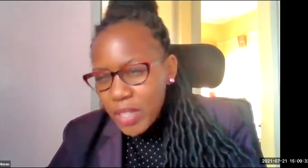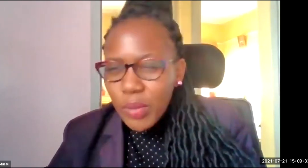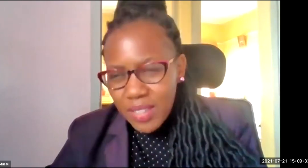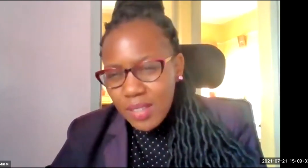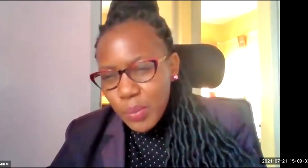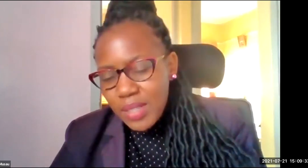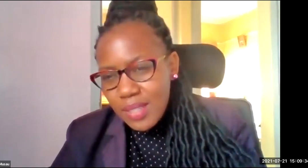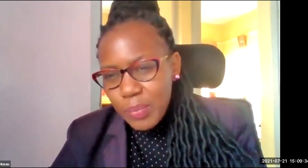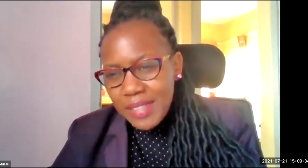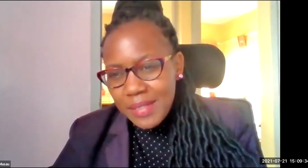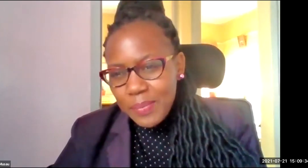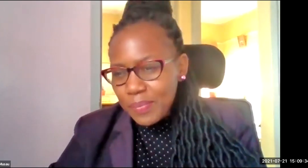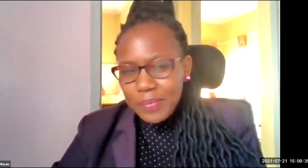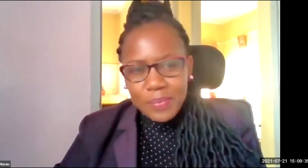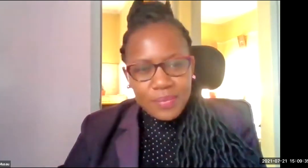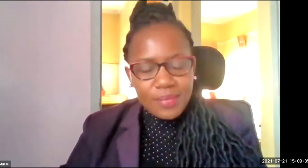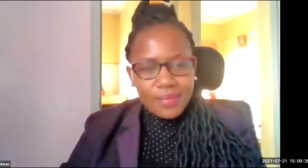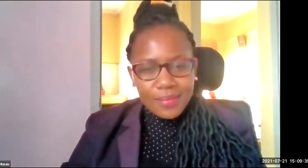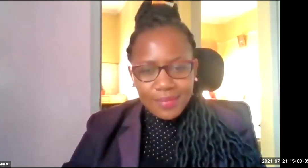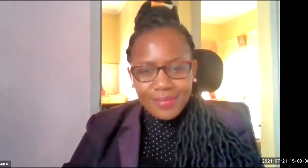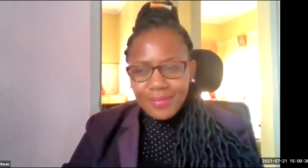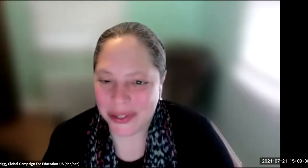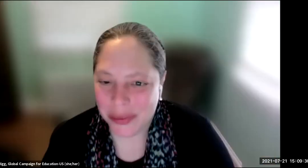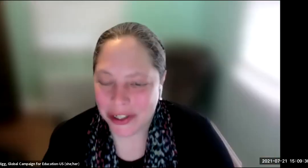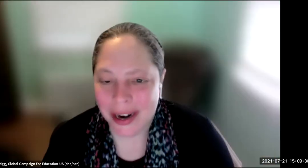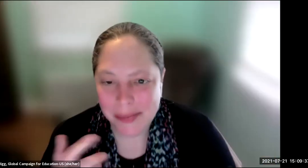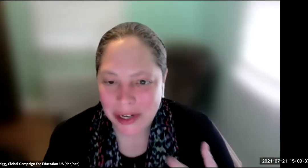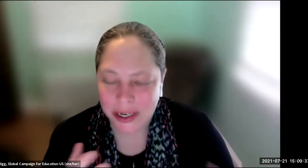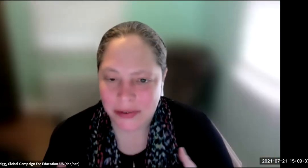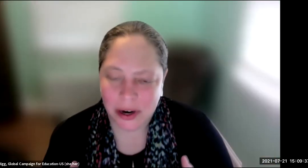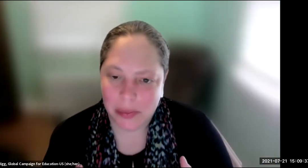allocation added to promoting inclusive education is